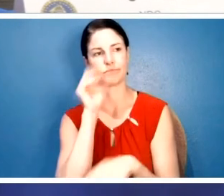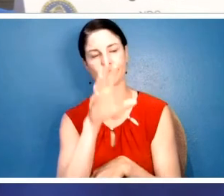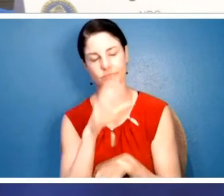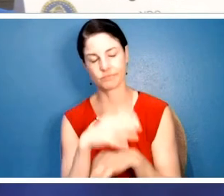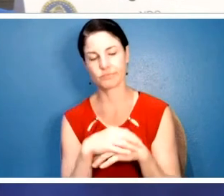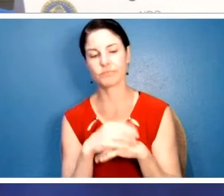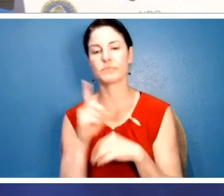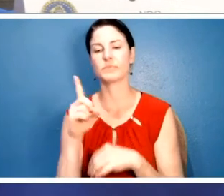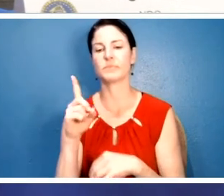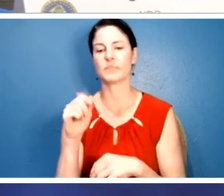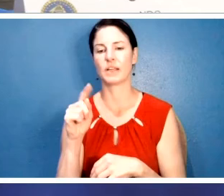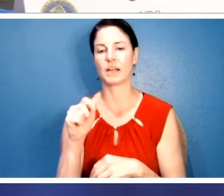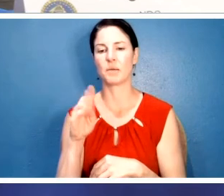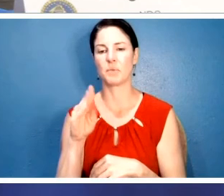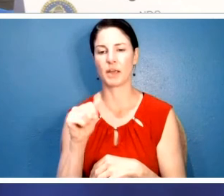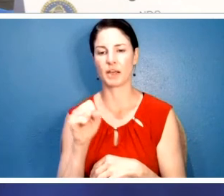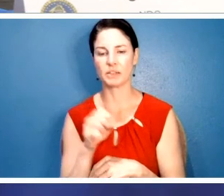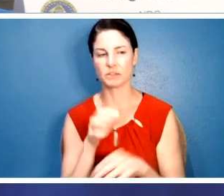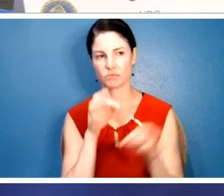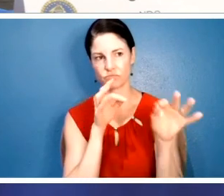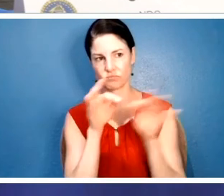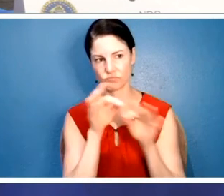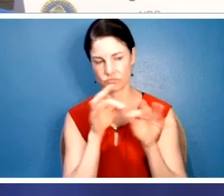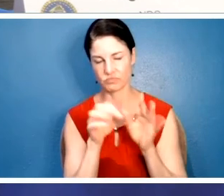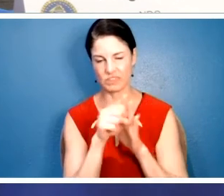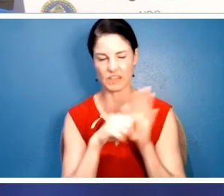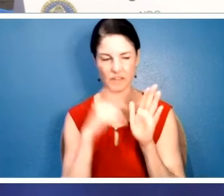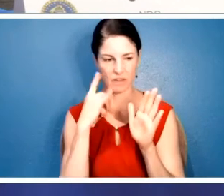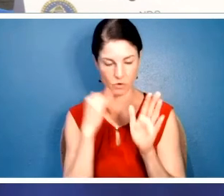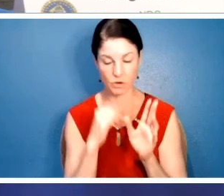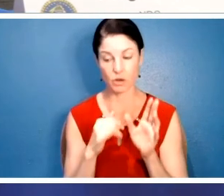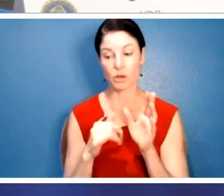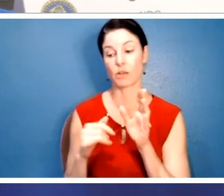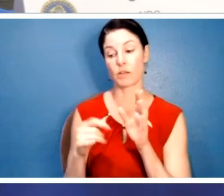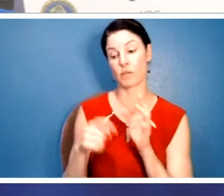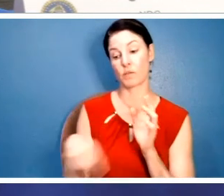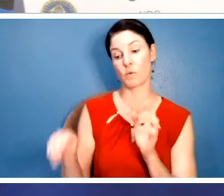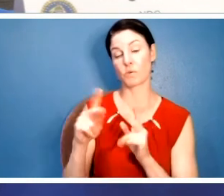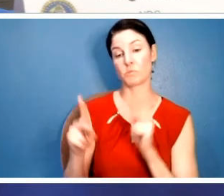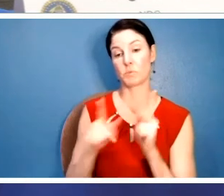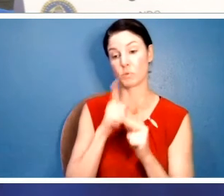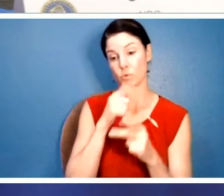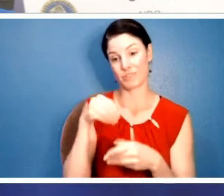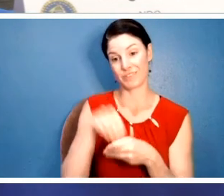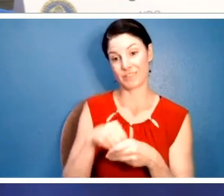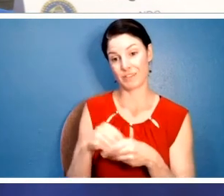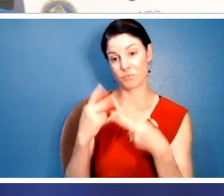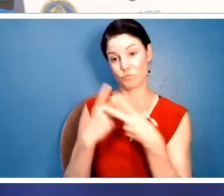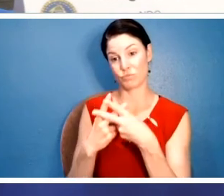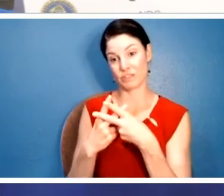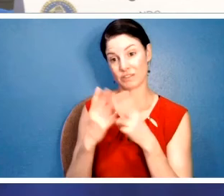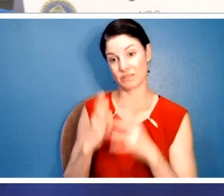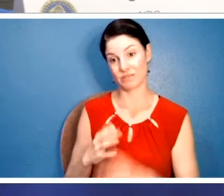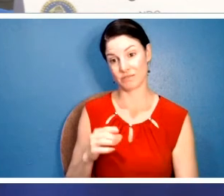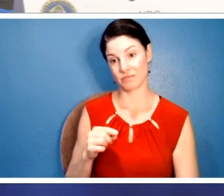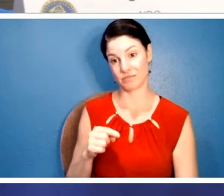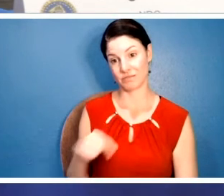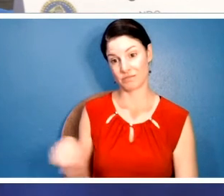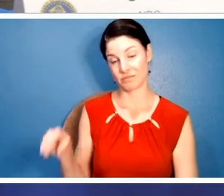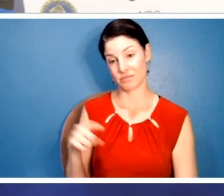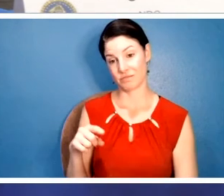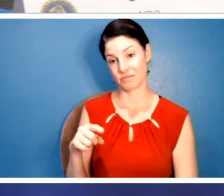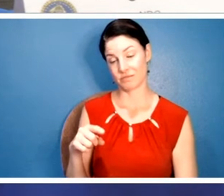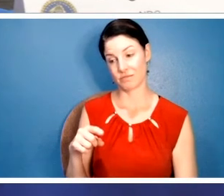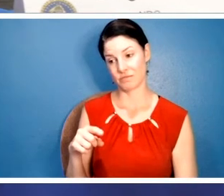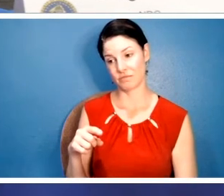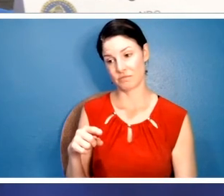SacGov: That reallocates the prisoners who are in those prisons and any other prison in in in the state back to their original.